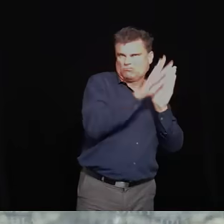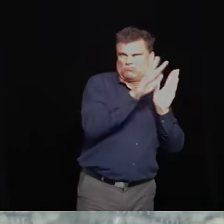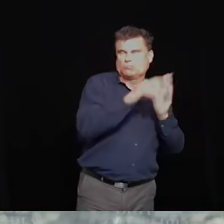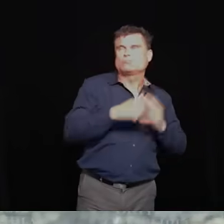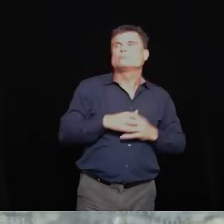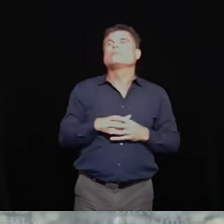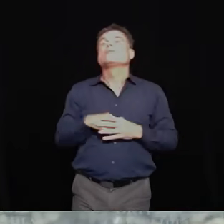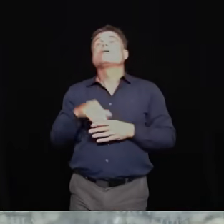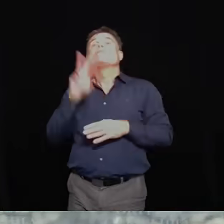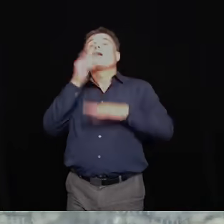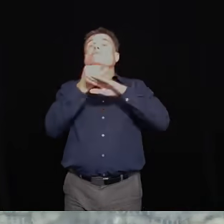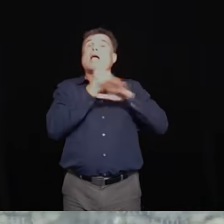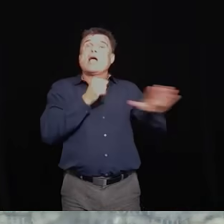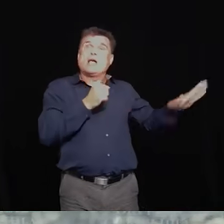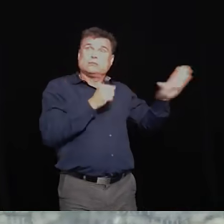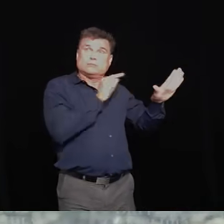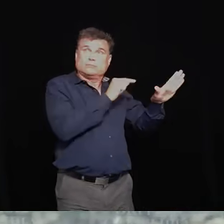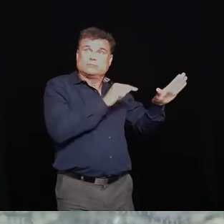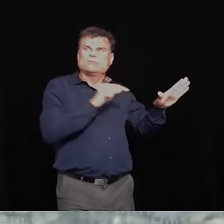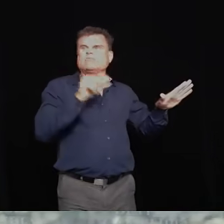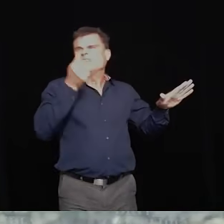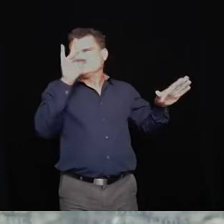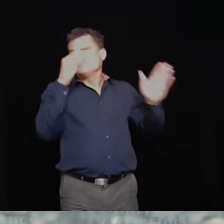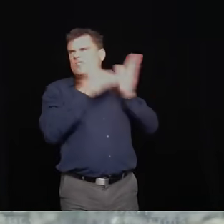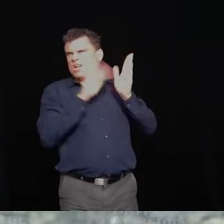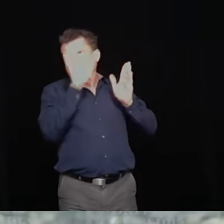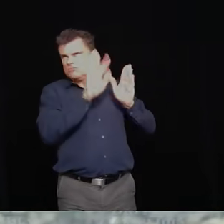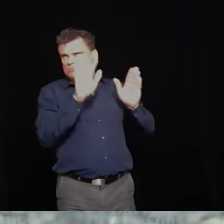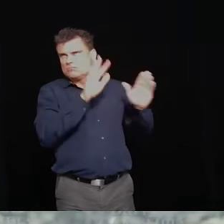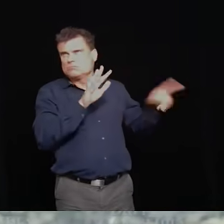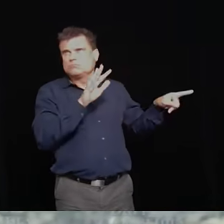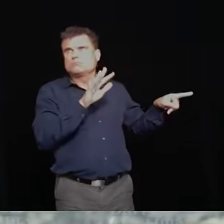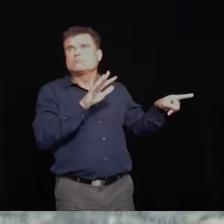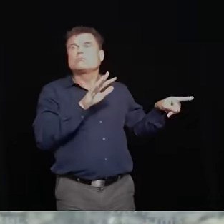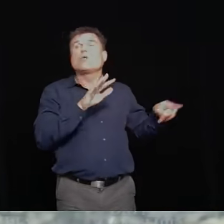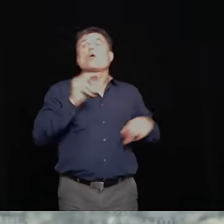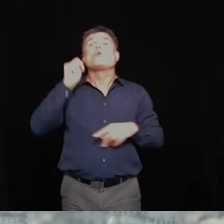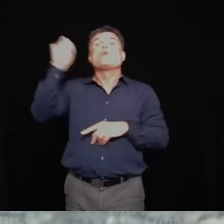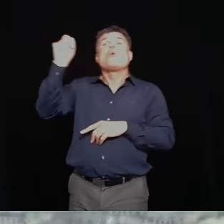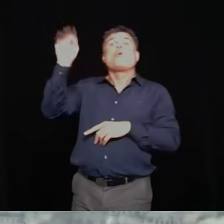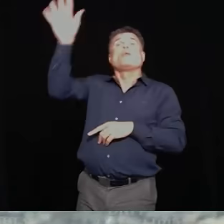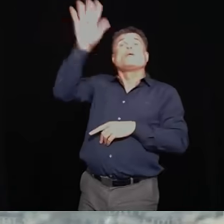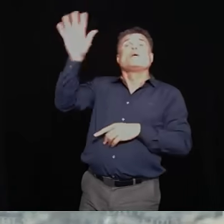this is not straightforward and is challenging for us to think about our own situations.